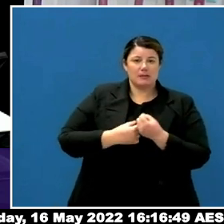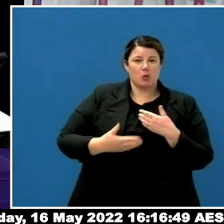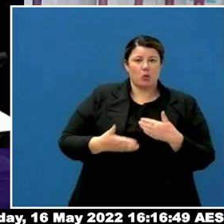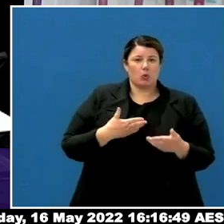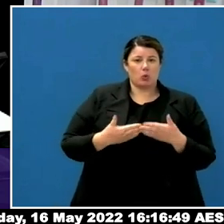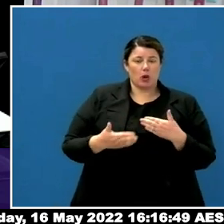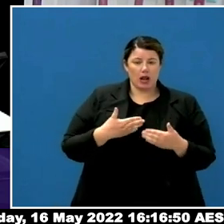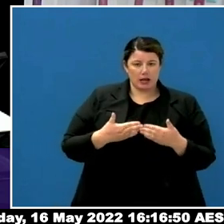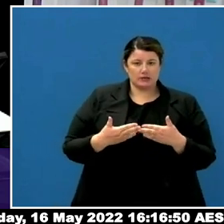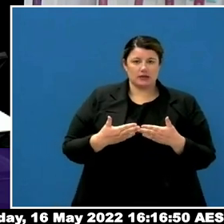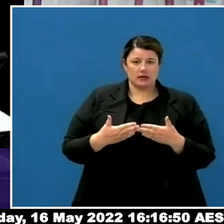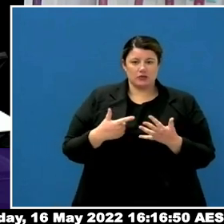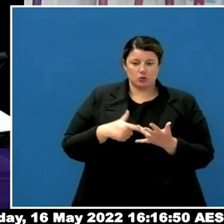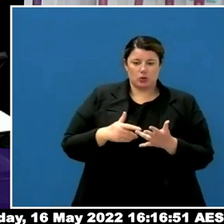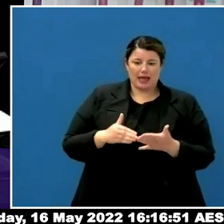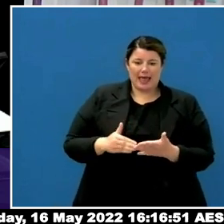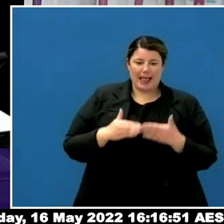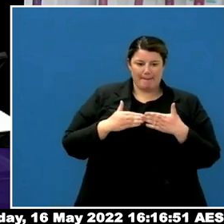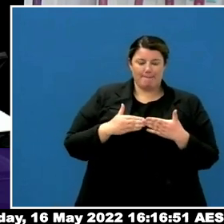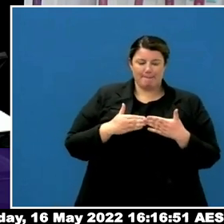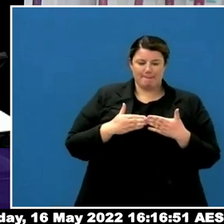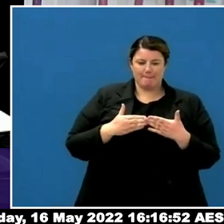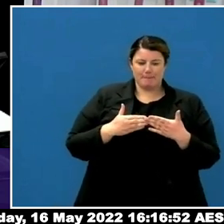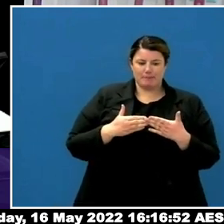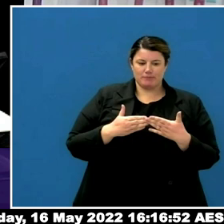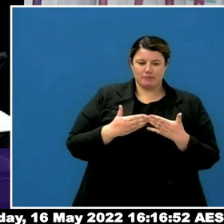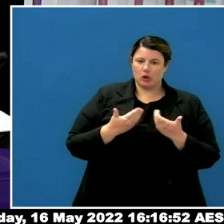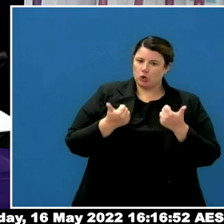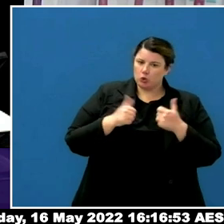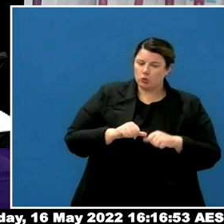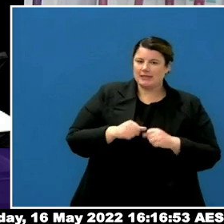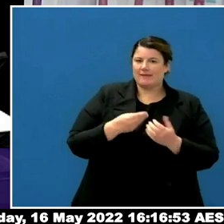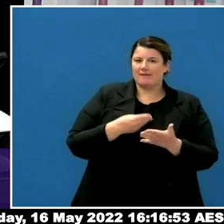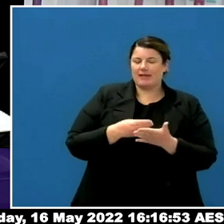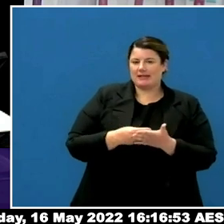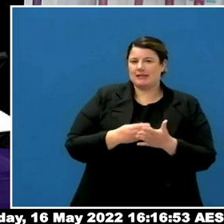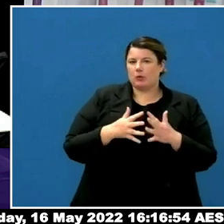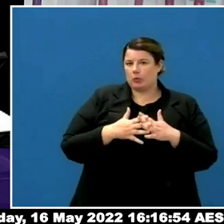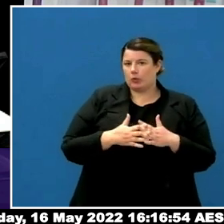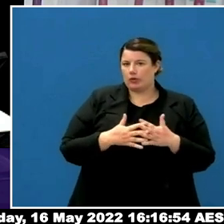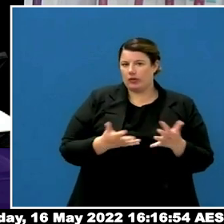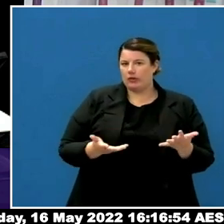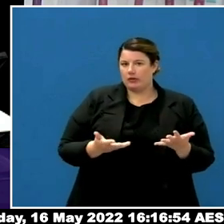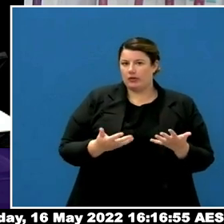boost Toby's funding because we knew we weren't going to have enough for 12 months at